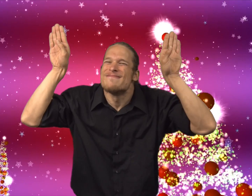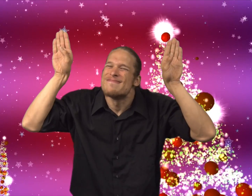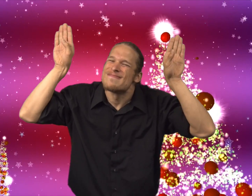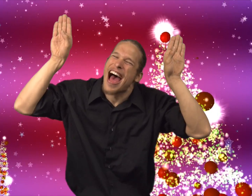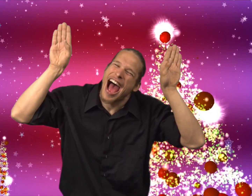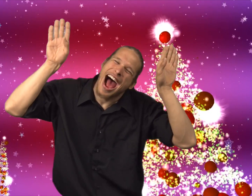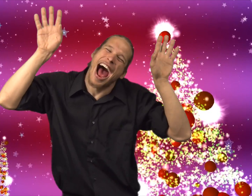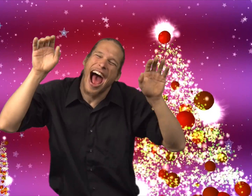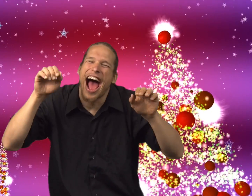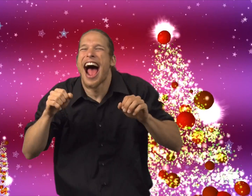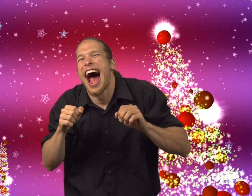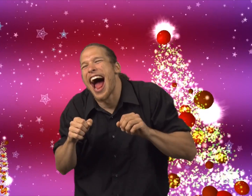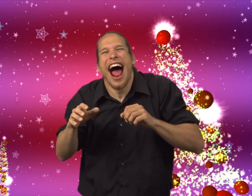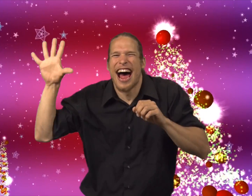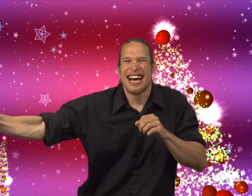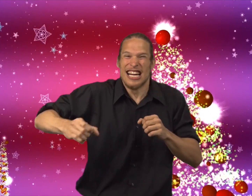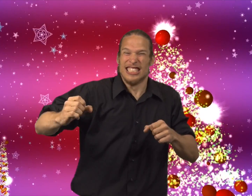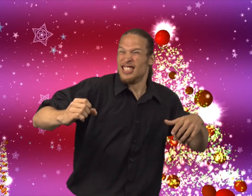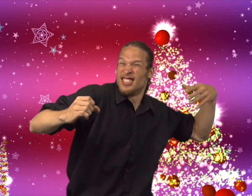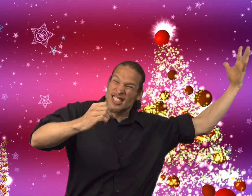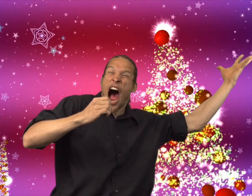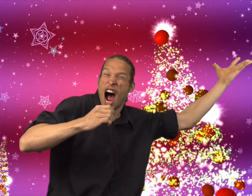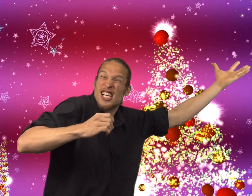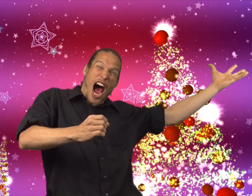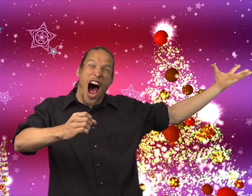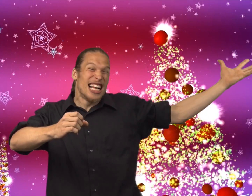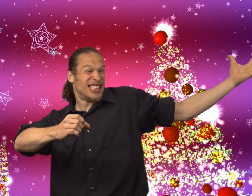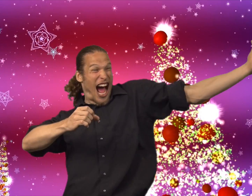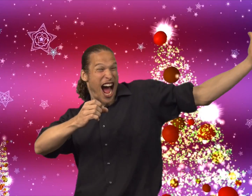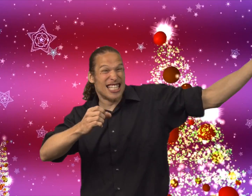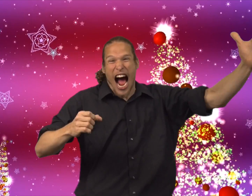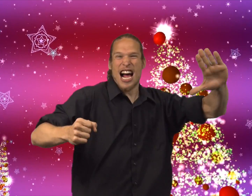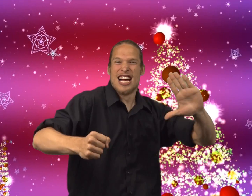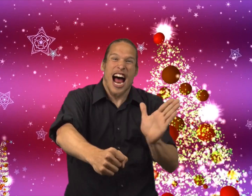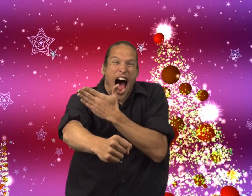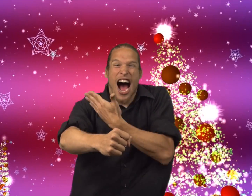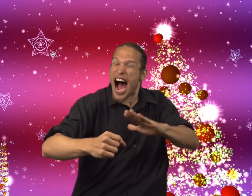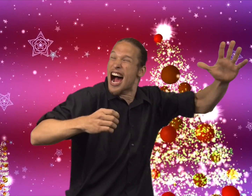and the mouse was listening along and then he grabbed a microphone and started singing along